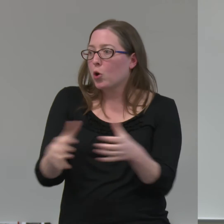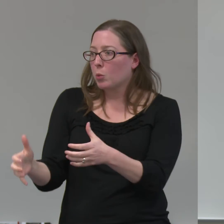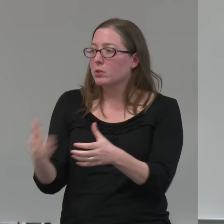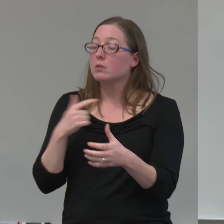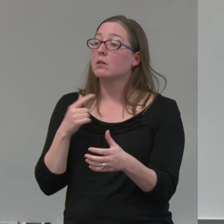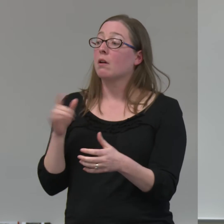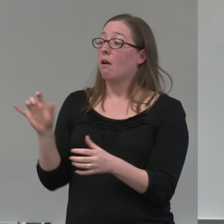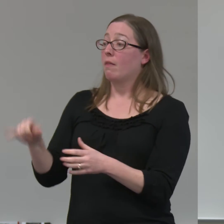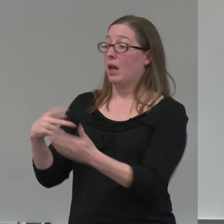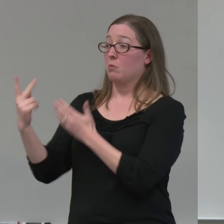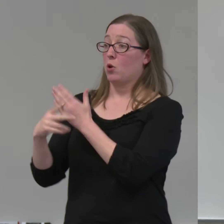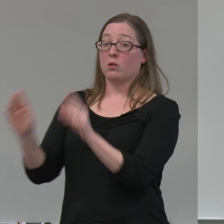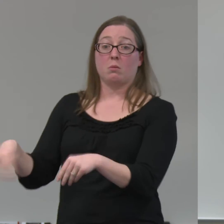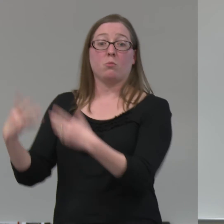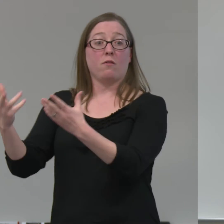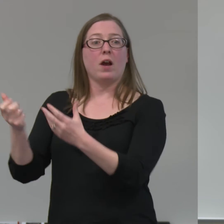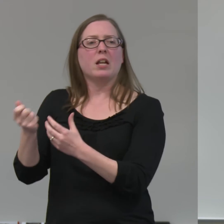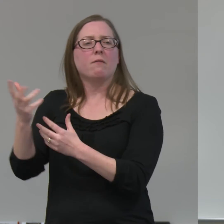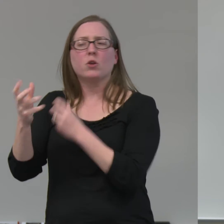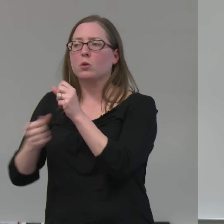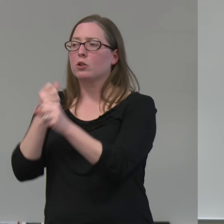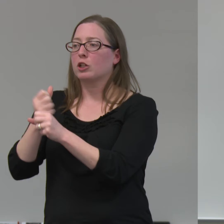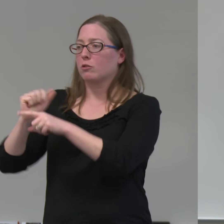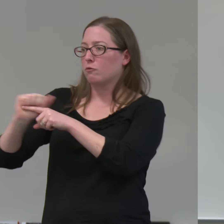to people who are qualified who are interested